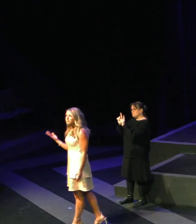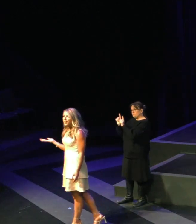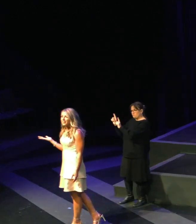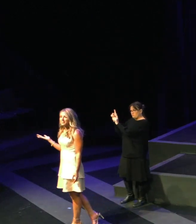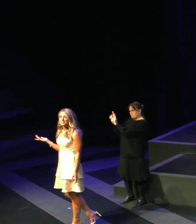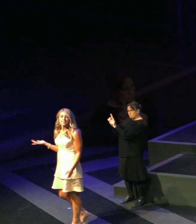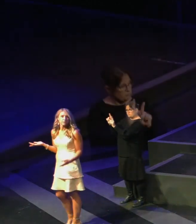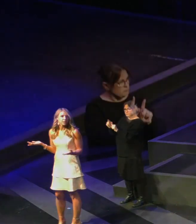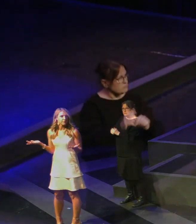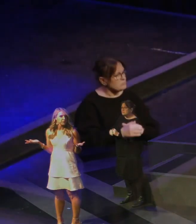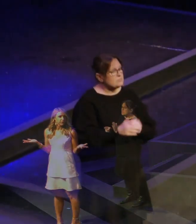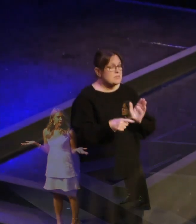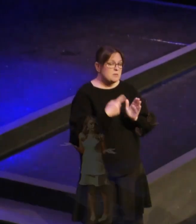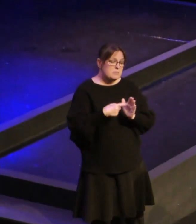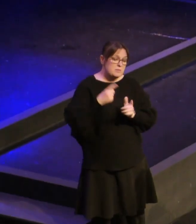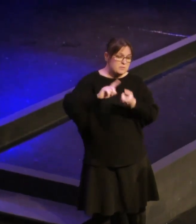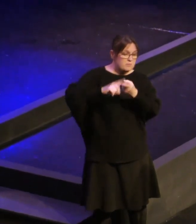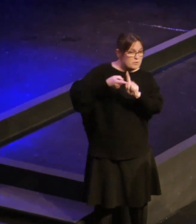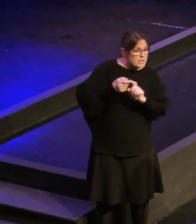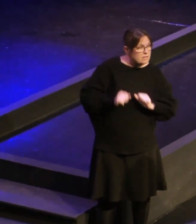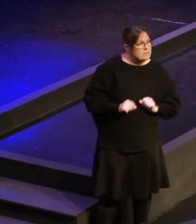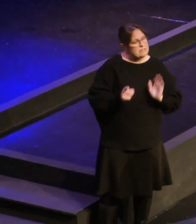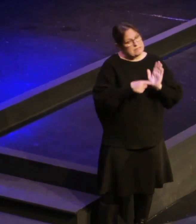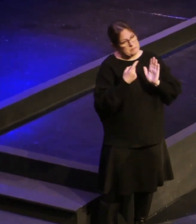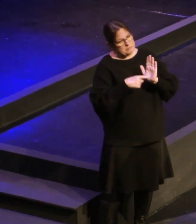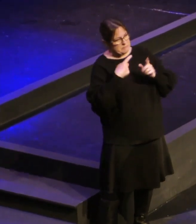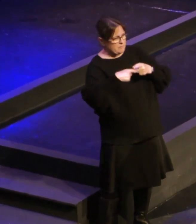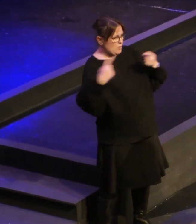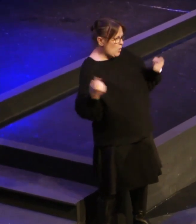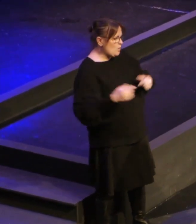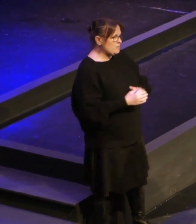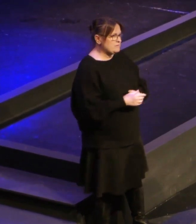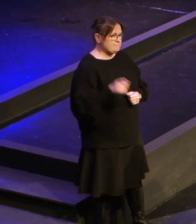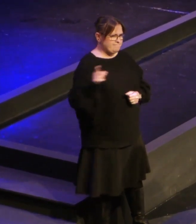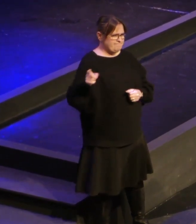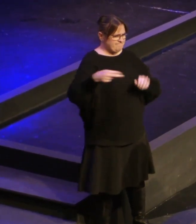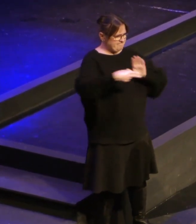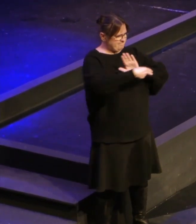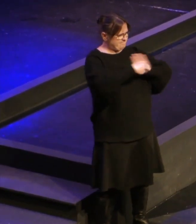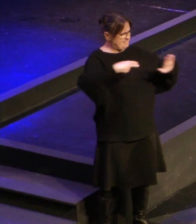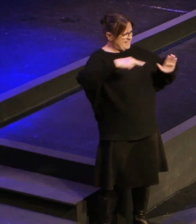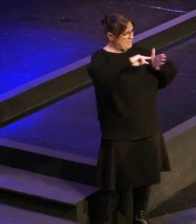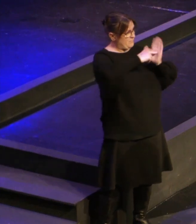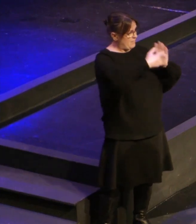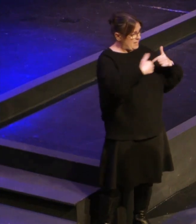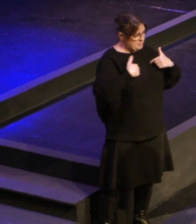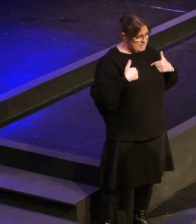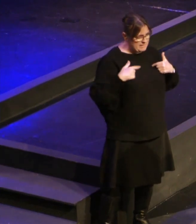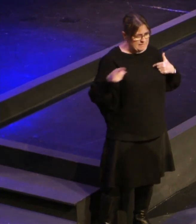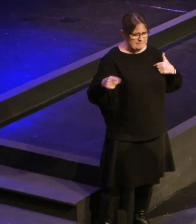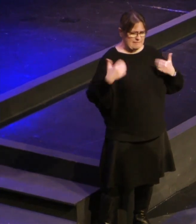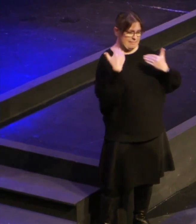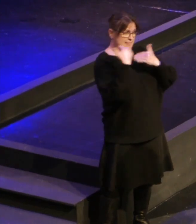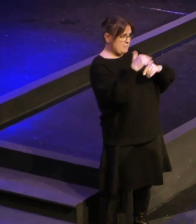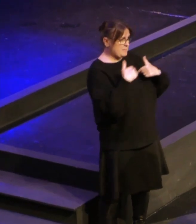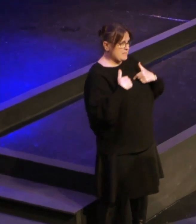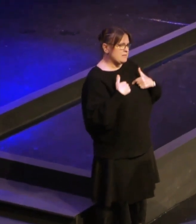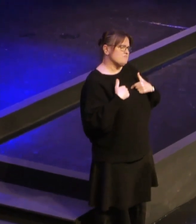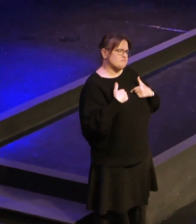sometimes a friend sometimes a foe not defining or limiting me, but definitely guiding me as I would